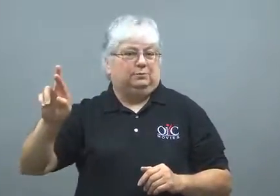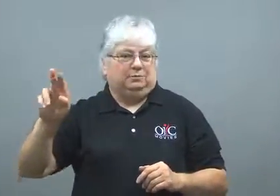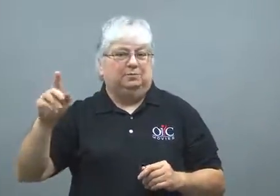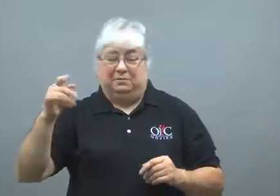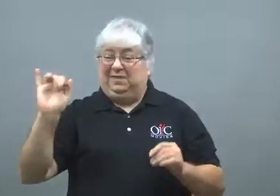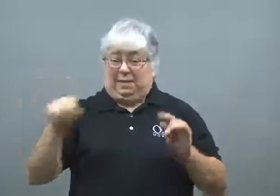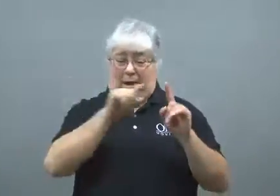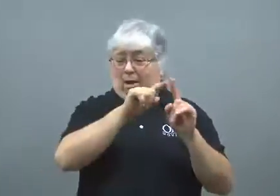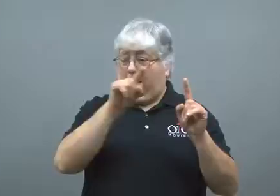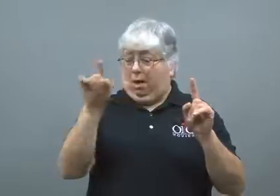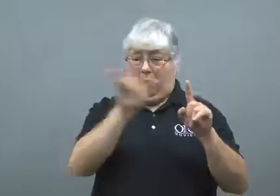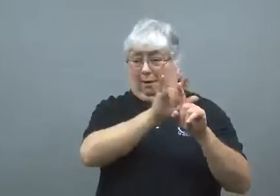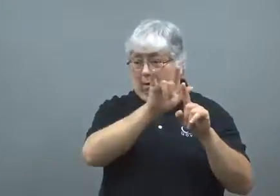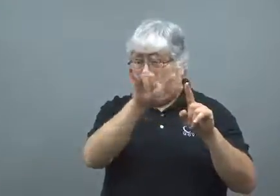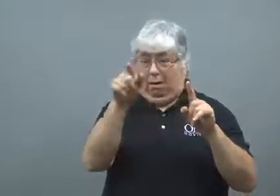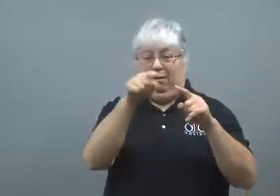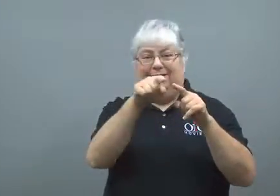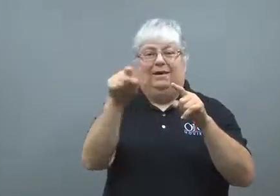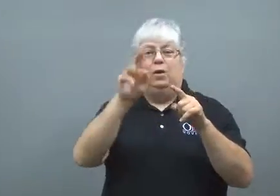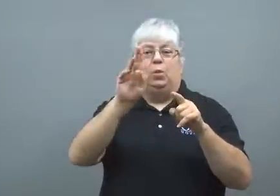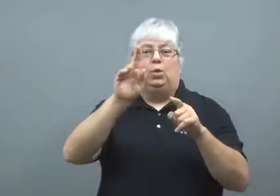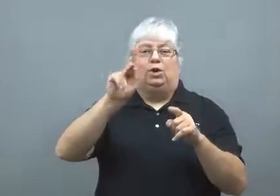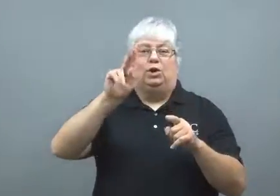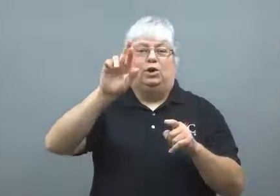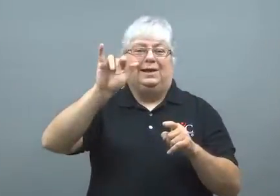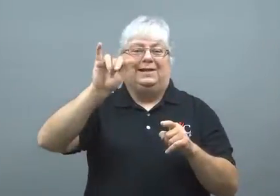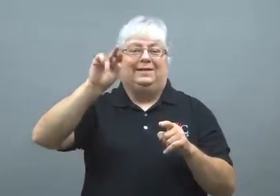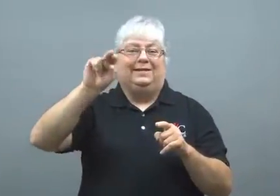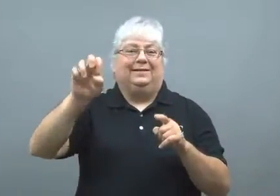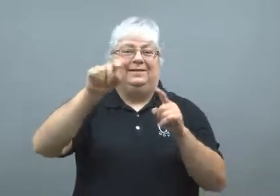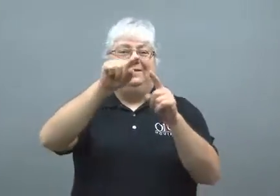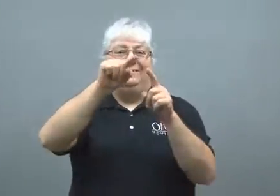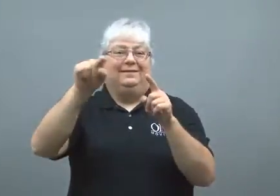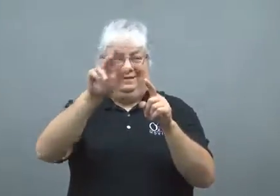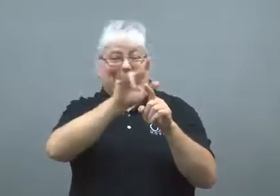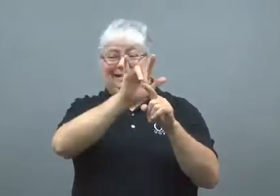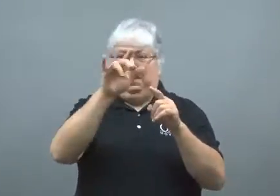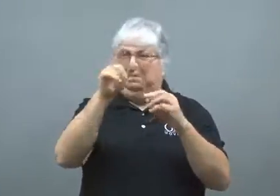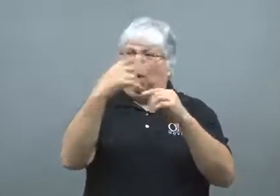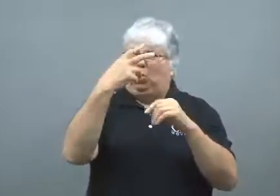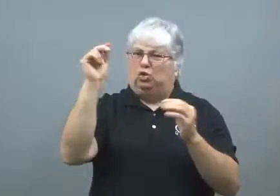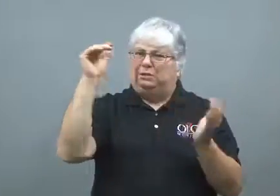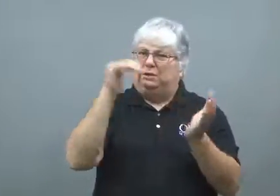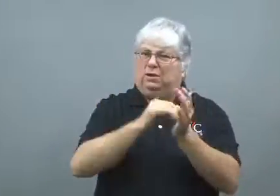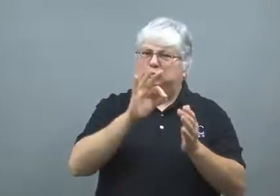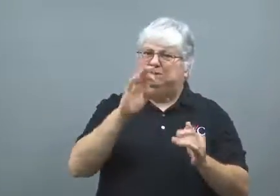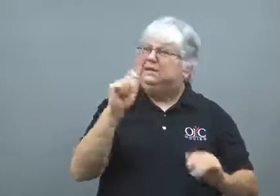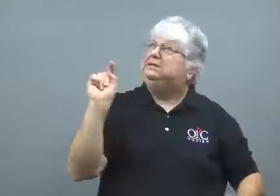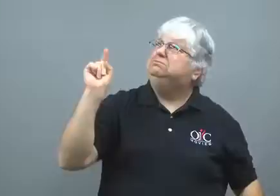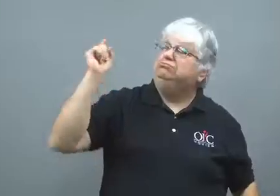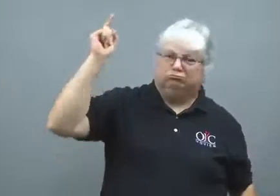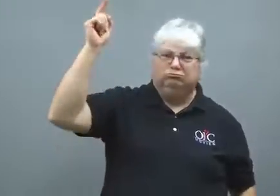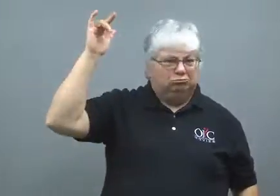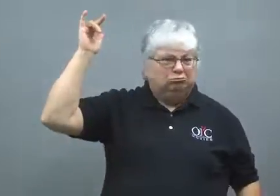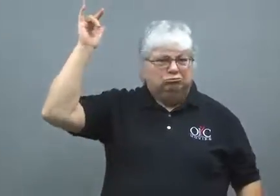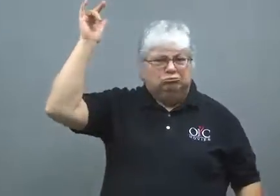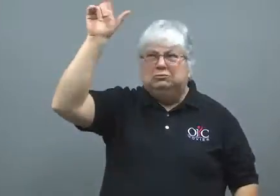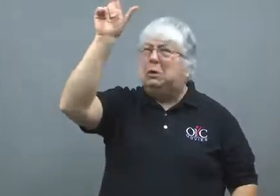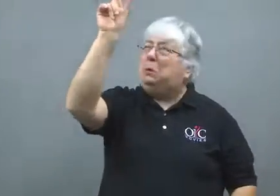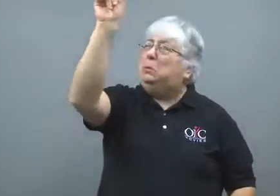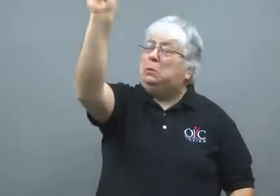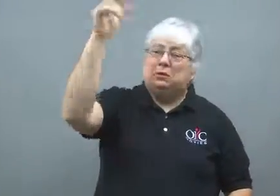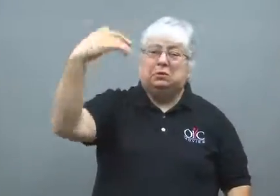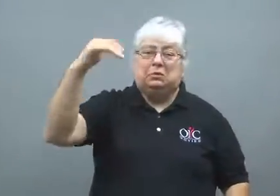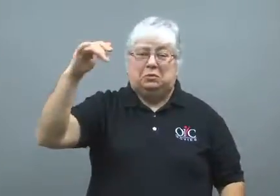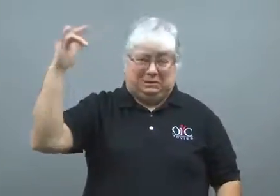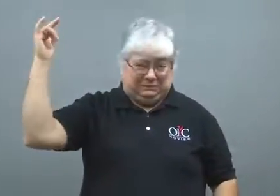It flew over Ukraine at an altitude of 30,000 feet.